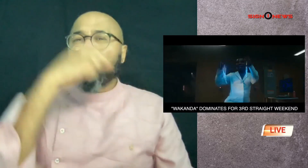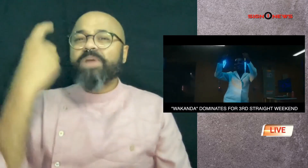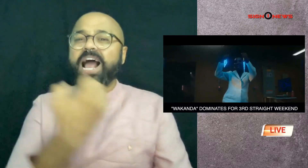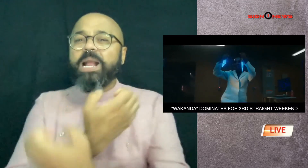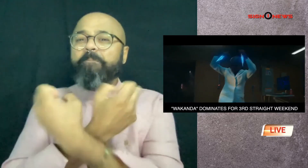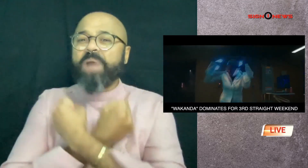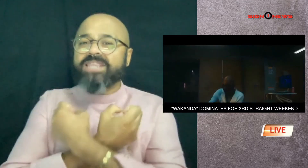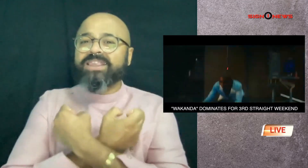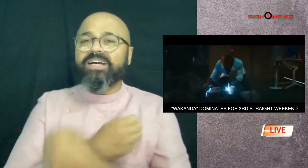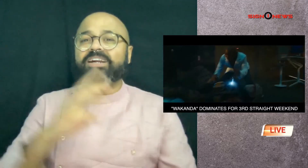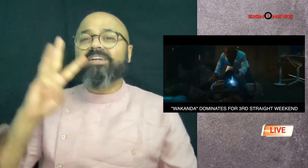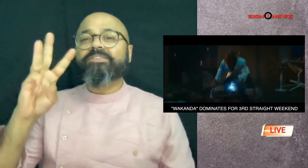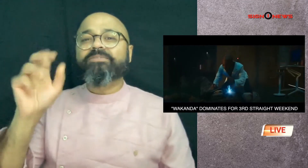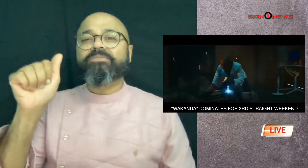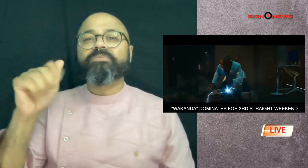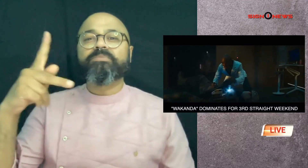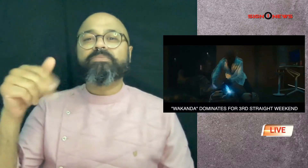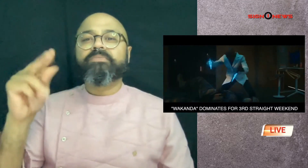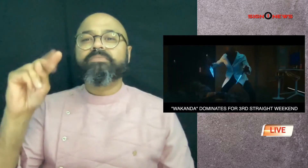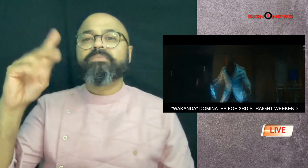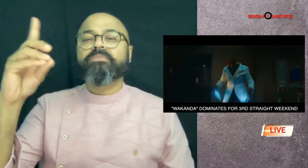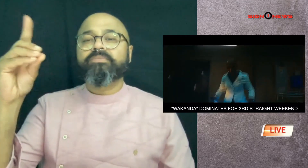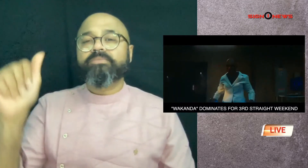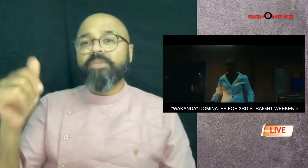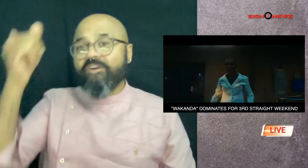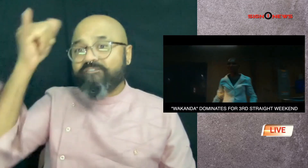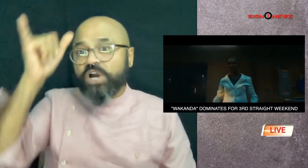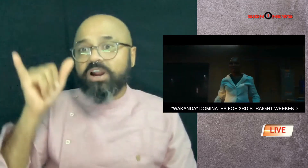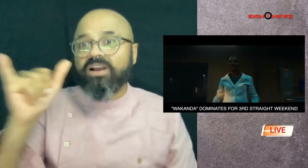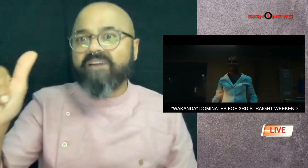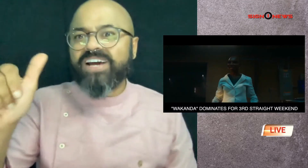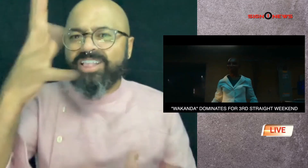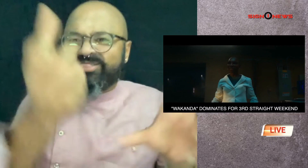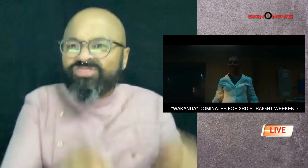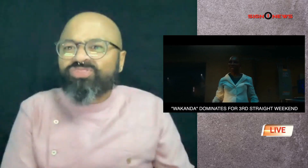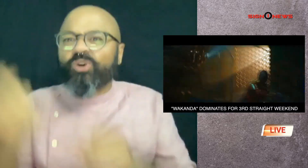Black Panther Wakanda Forever out of the top spot at the box office